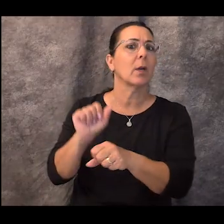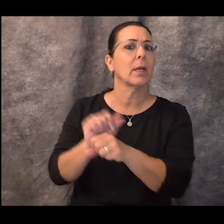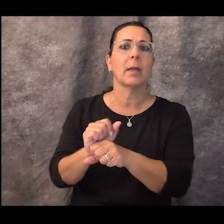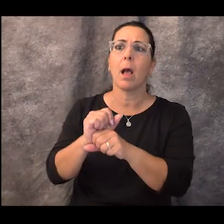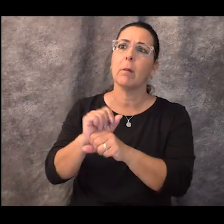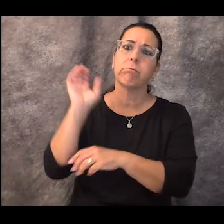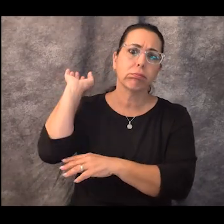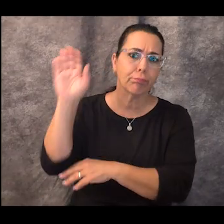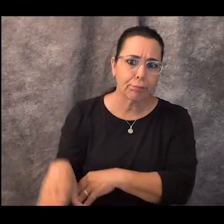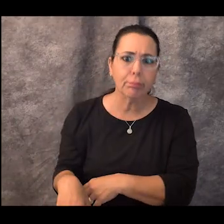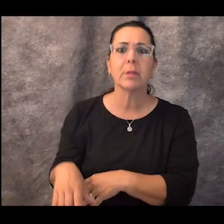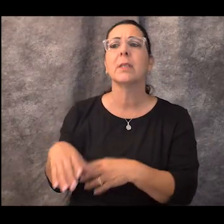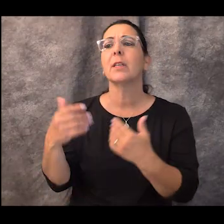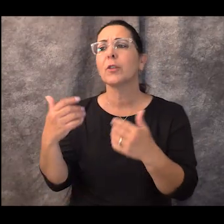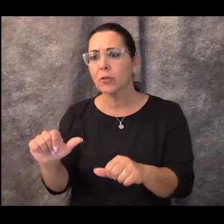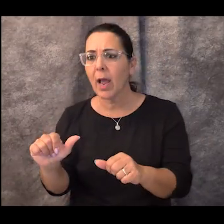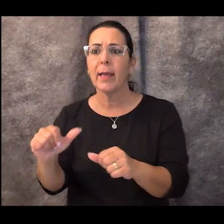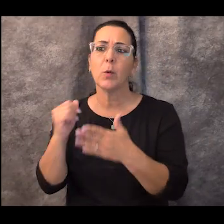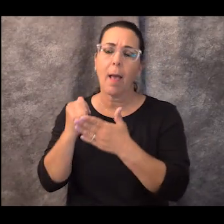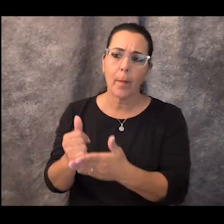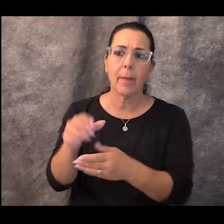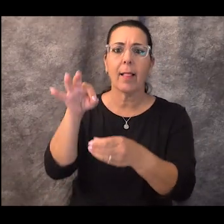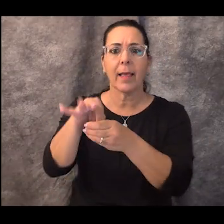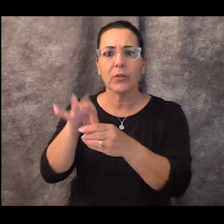to make elections as accessible as possible for people with disabilities.